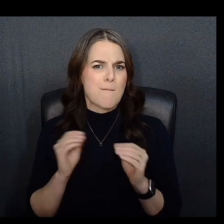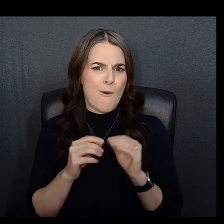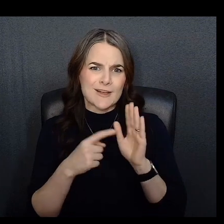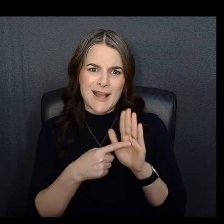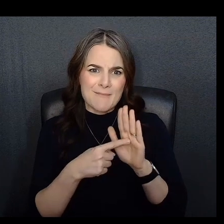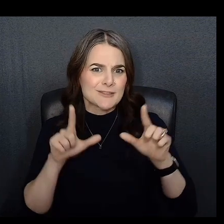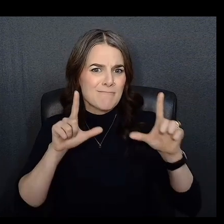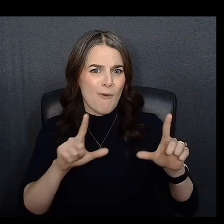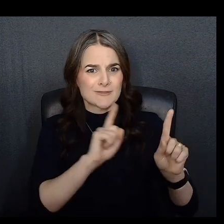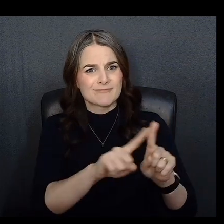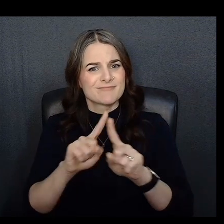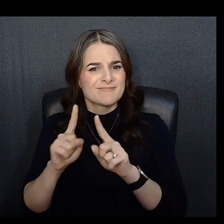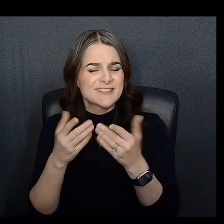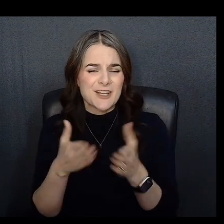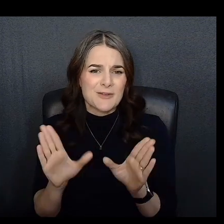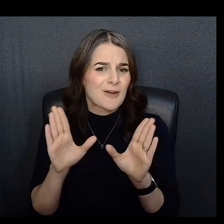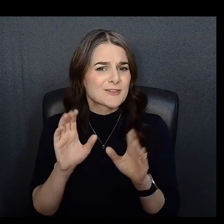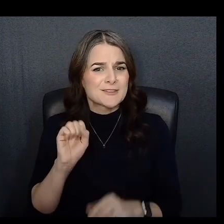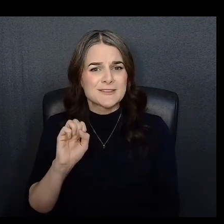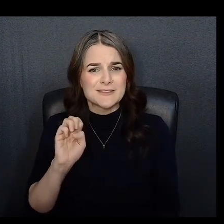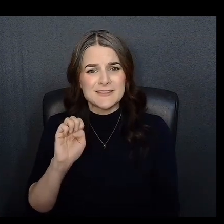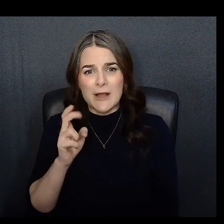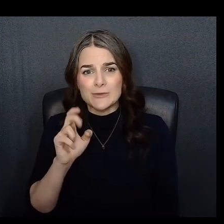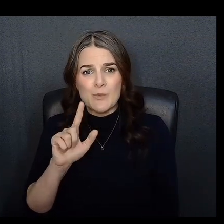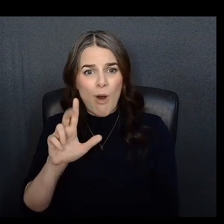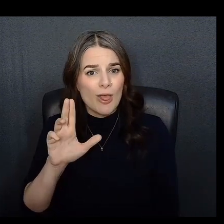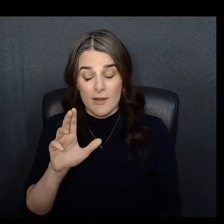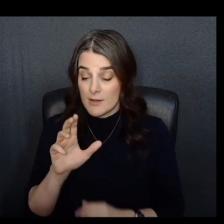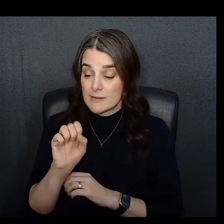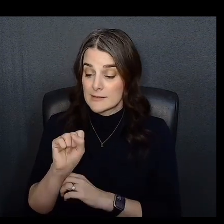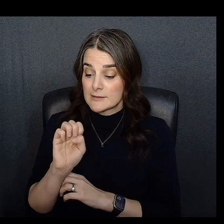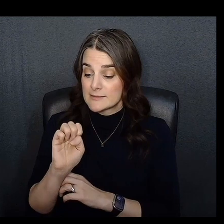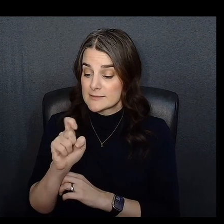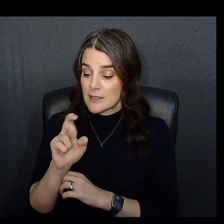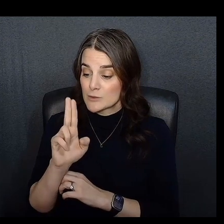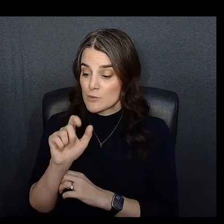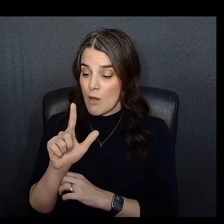communication. And then using visual scenes, so this can also